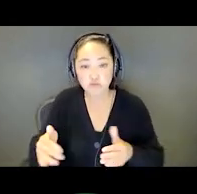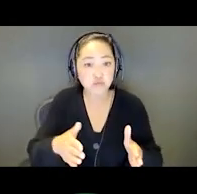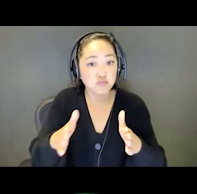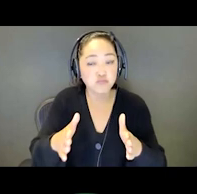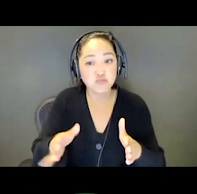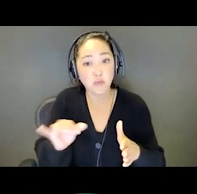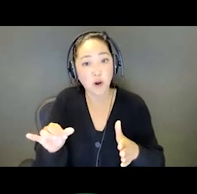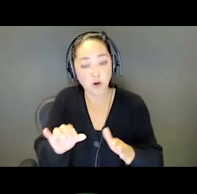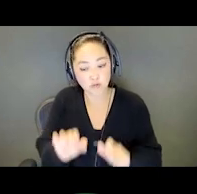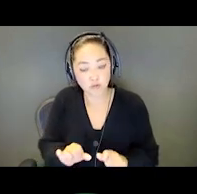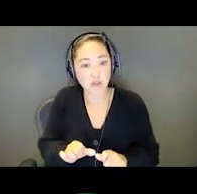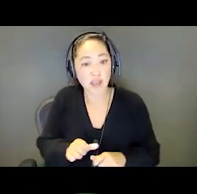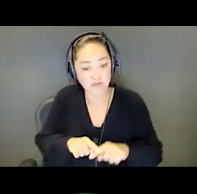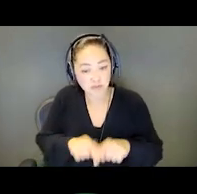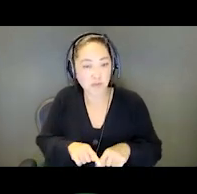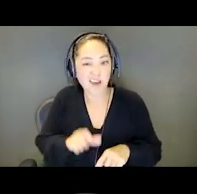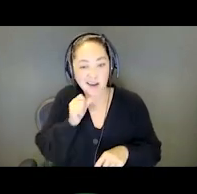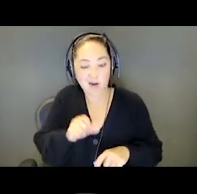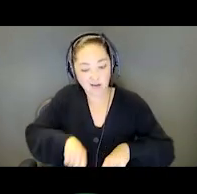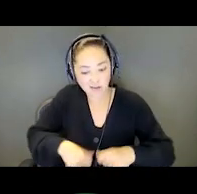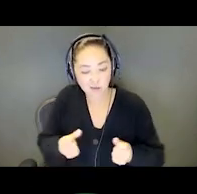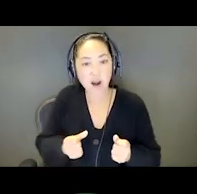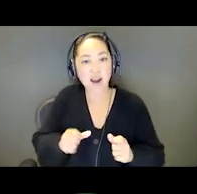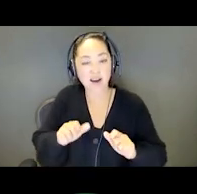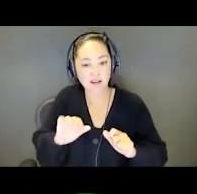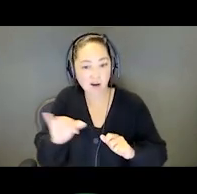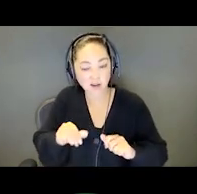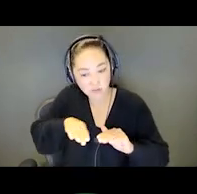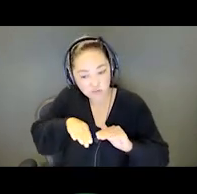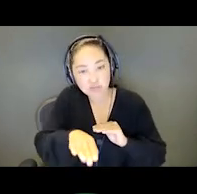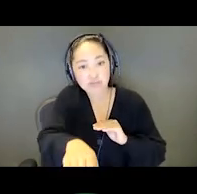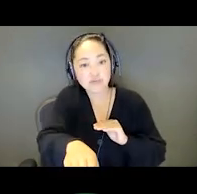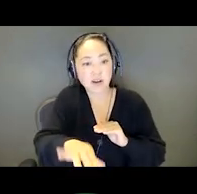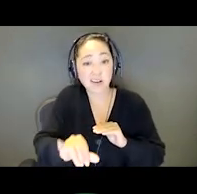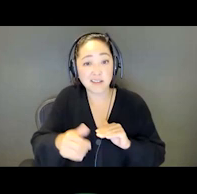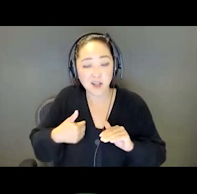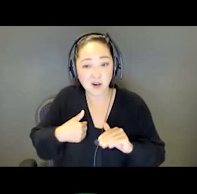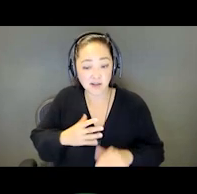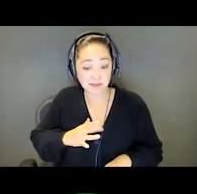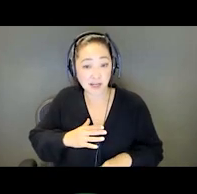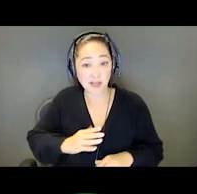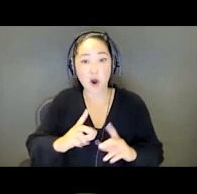We have a front pivoting wheel assisted with the spring mechanism that enables the companion